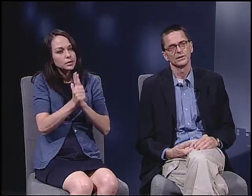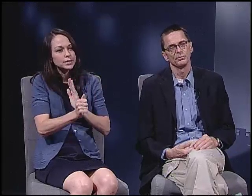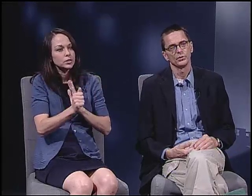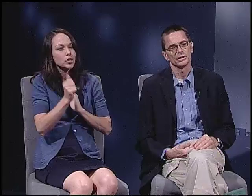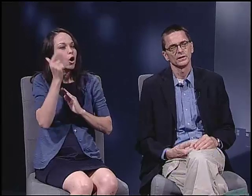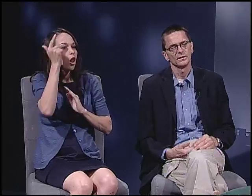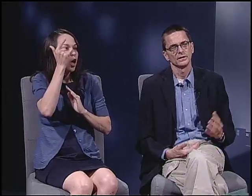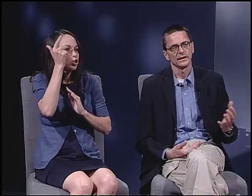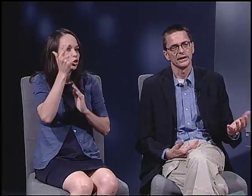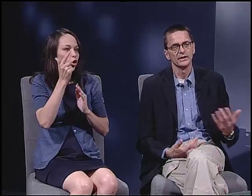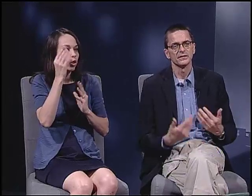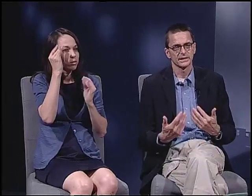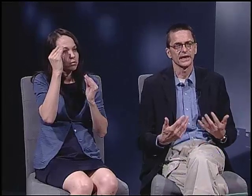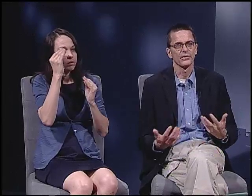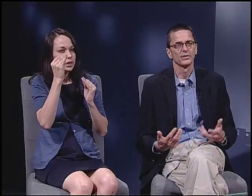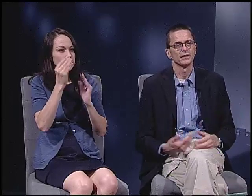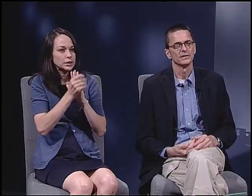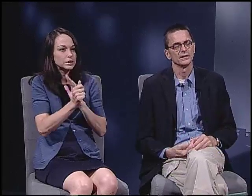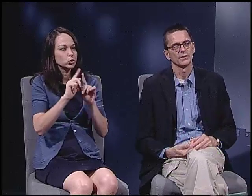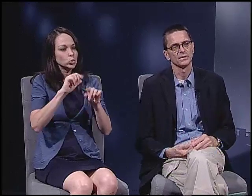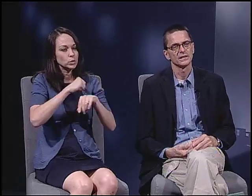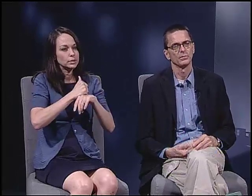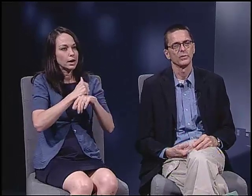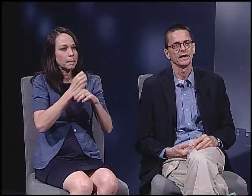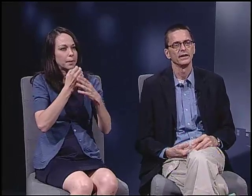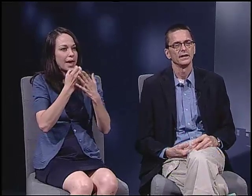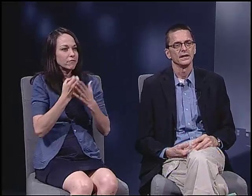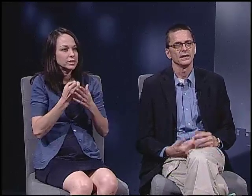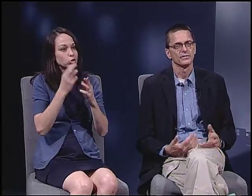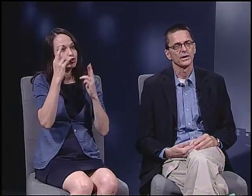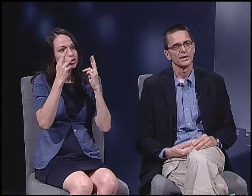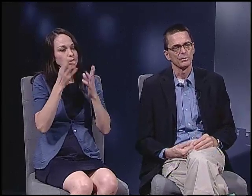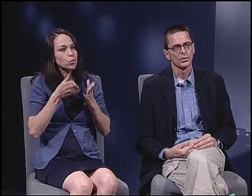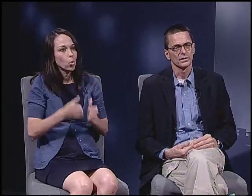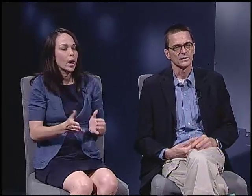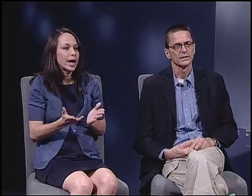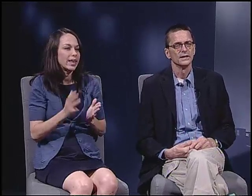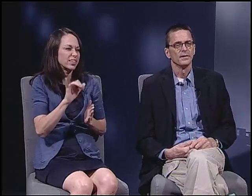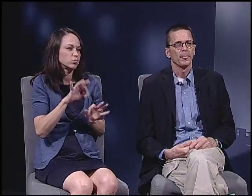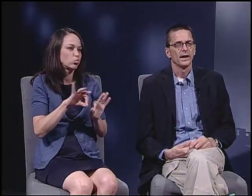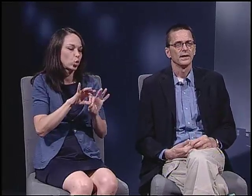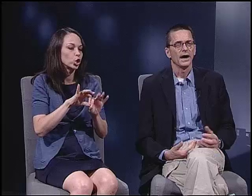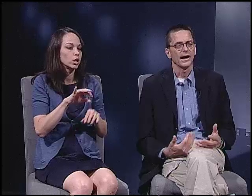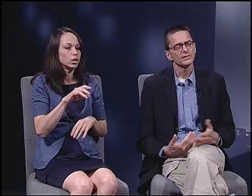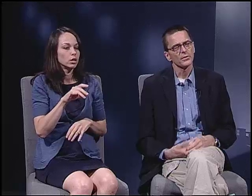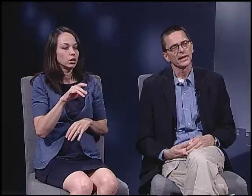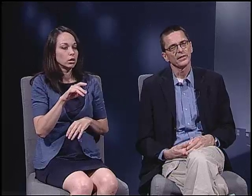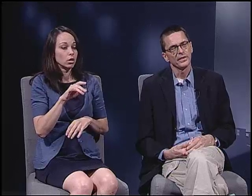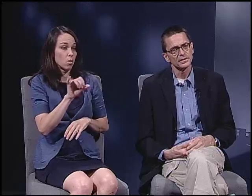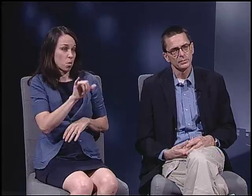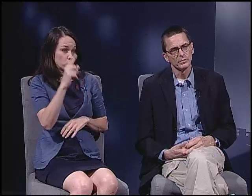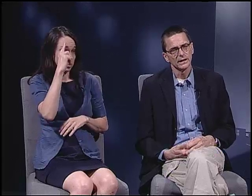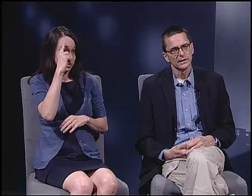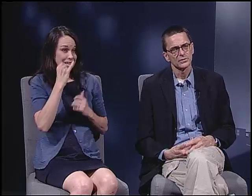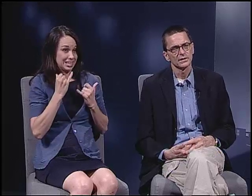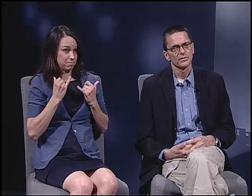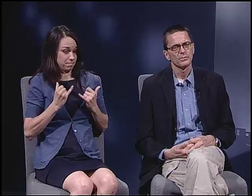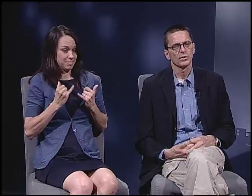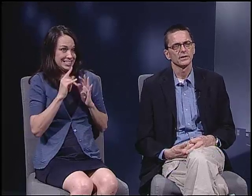to put evidence together in a reasonable way is very important. I also think at this moment in history, it's very important